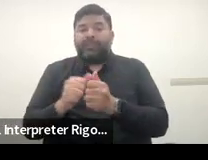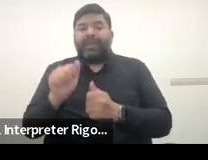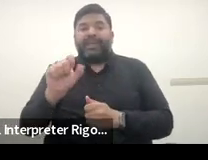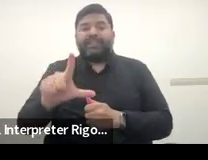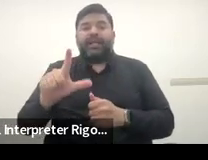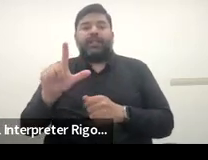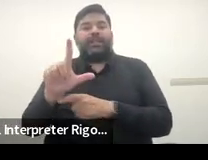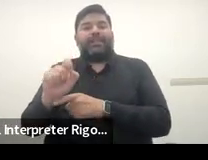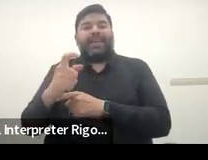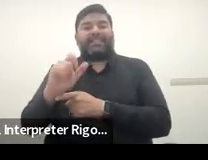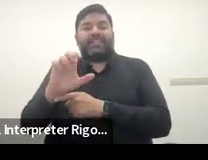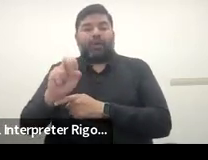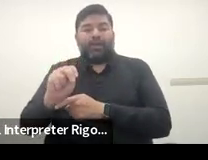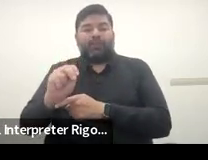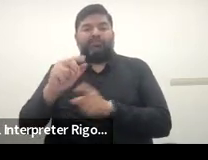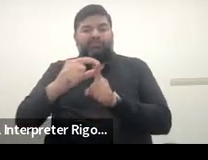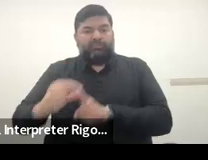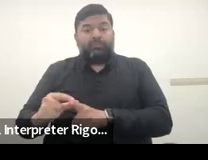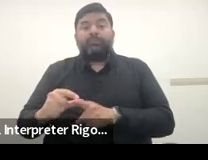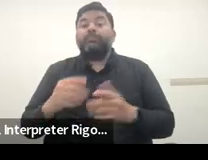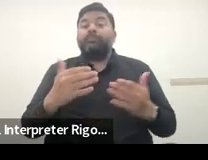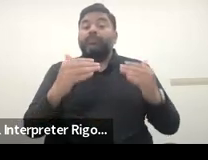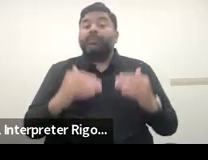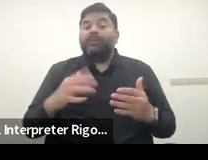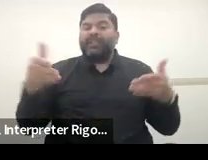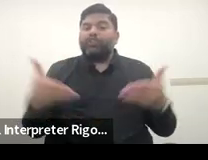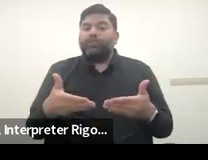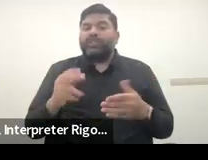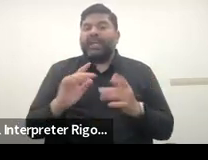going to introduce a framework called linguistic knowledge infusion, and it's divided into